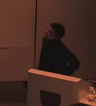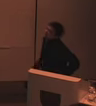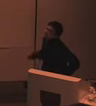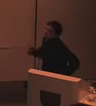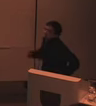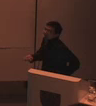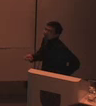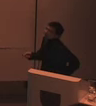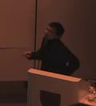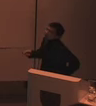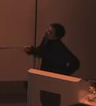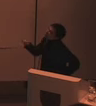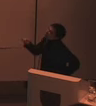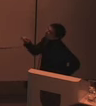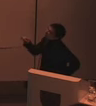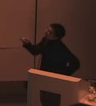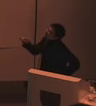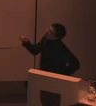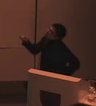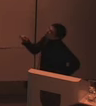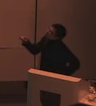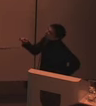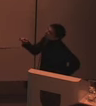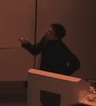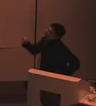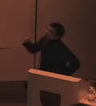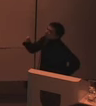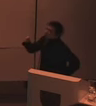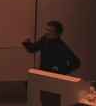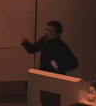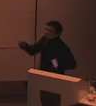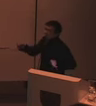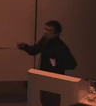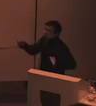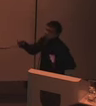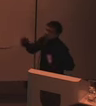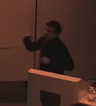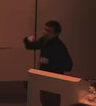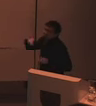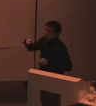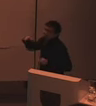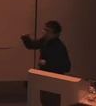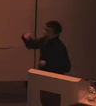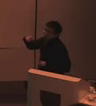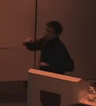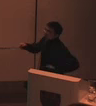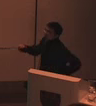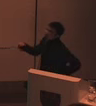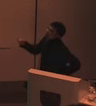to realize this house. So this is about 4.2 meters, 4.2 meters, 4-meter house.